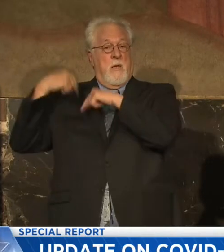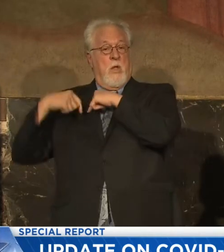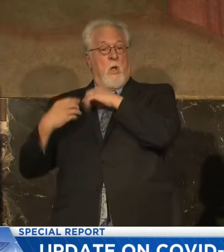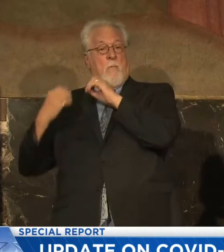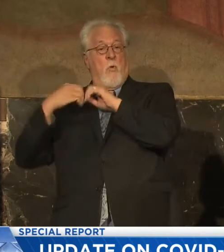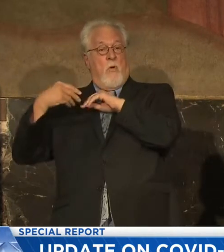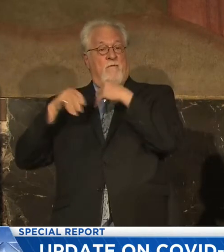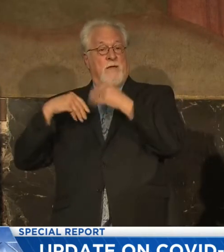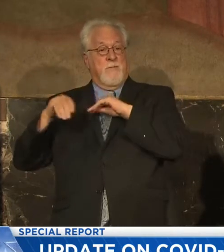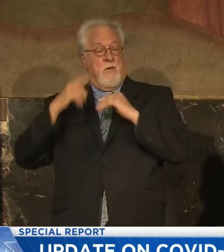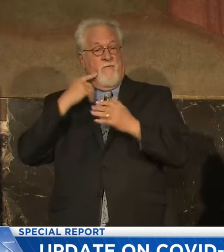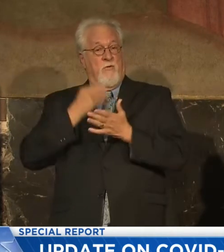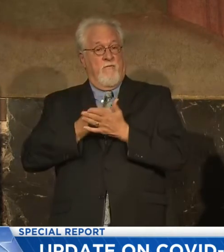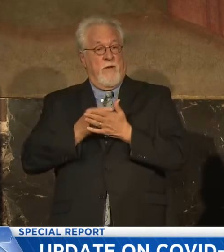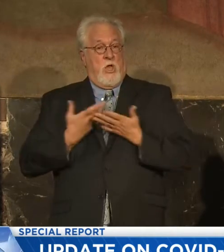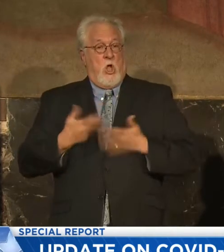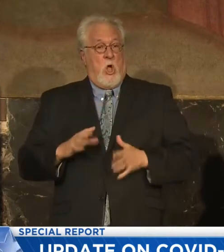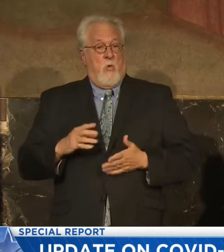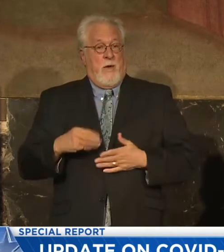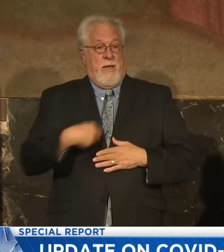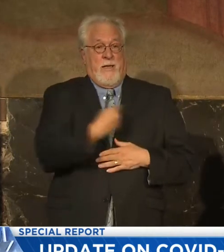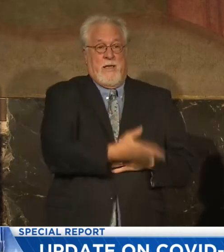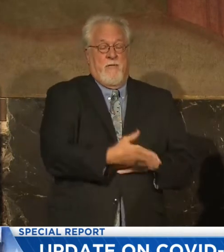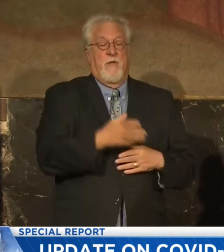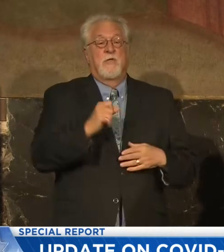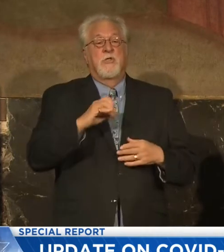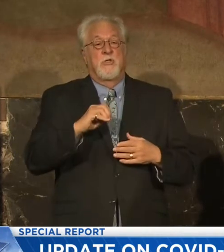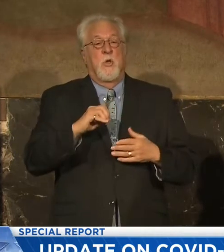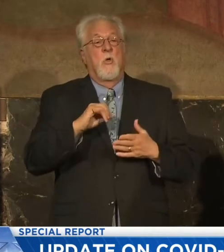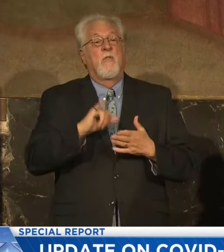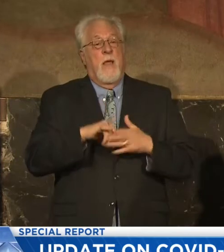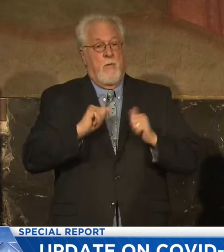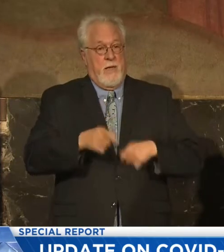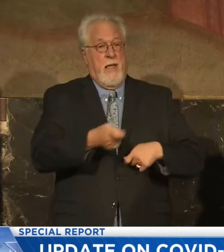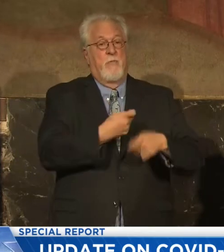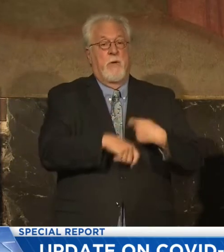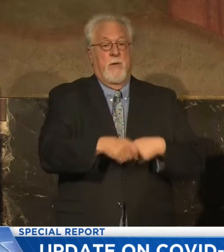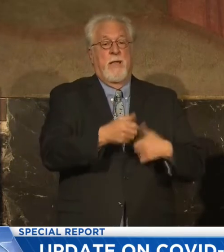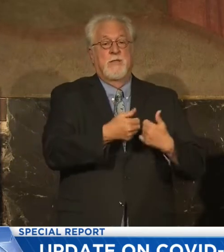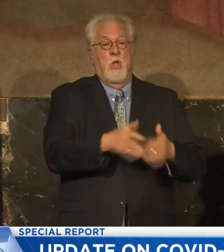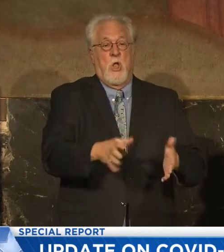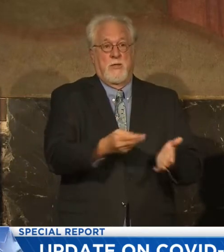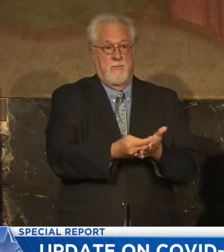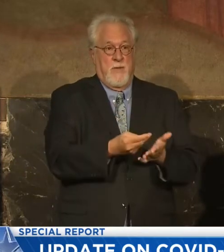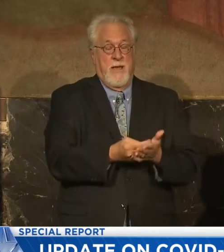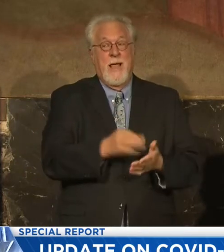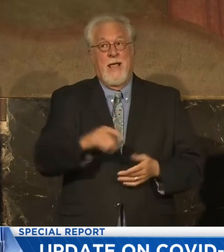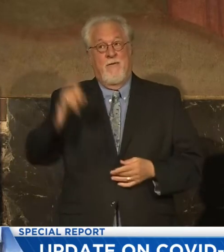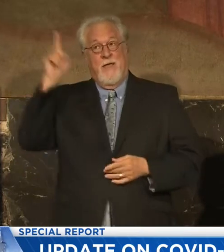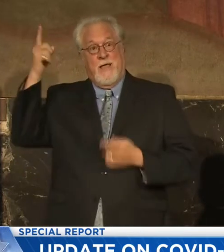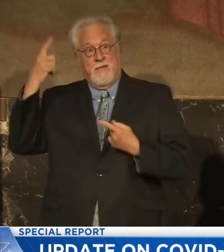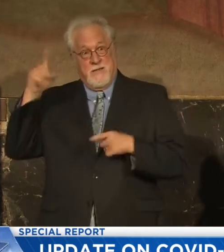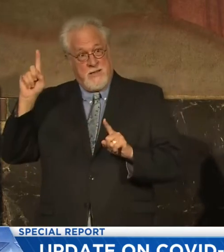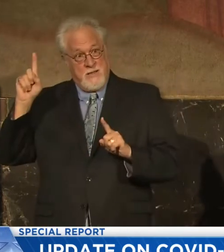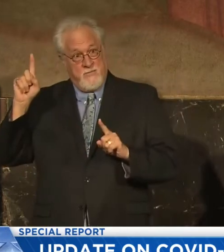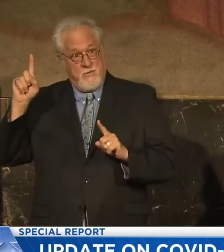SENATOR, SENATOR KENNEDY, IS PROMOTING A BILL IN THE SENATE THAT WOULD RETRO ACTIVELY CREATE EVEN MORE FLEXIBILITY FOR THE